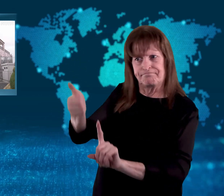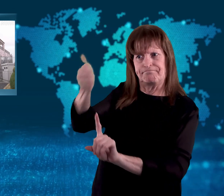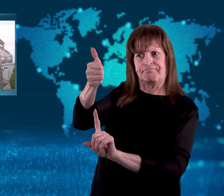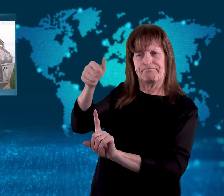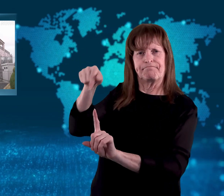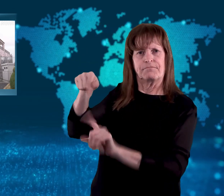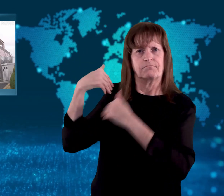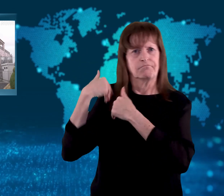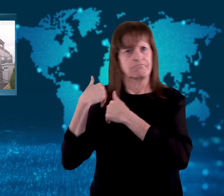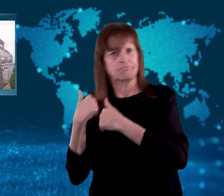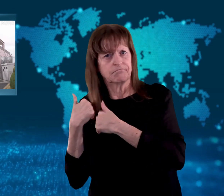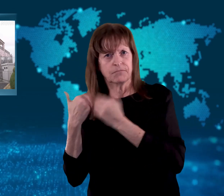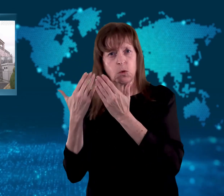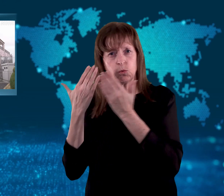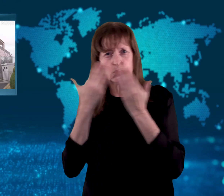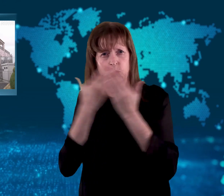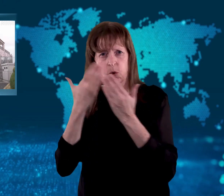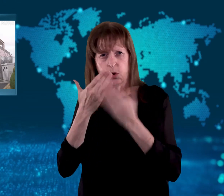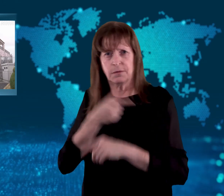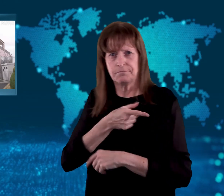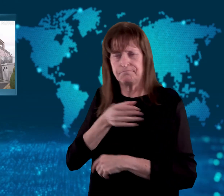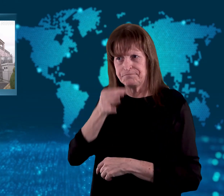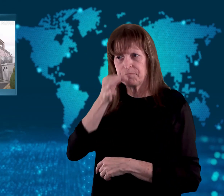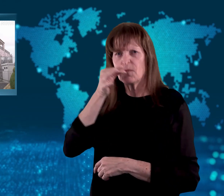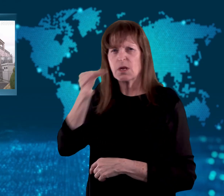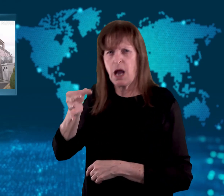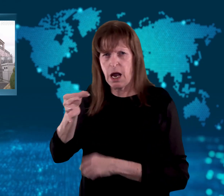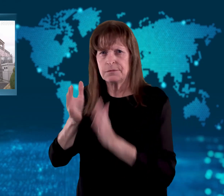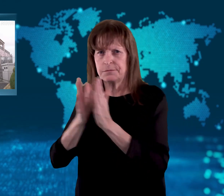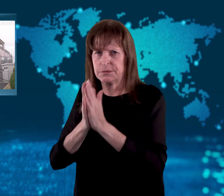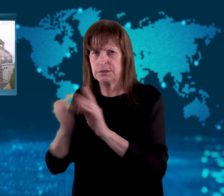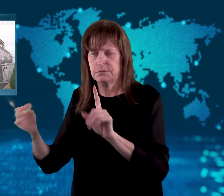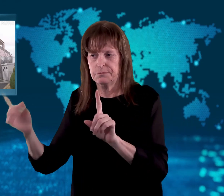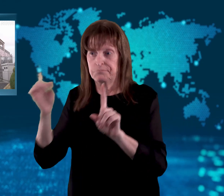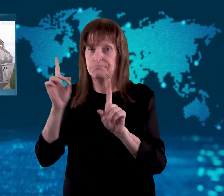the three teachers' work records.